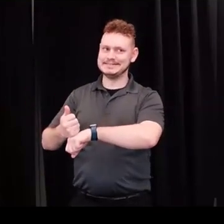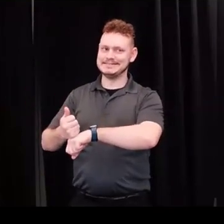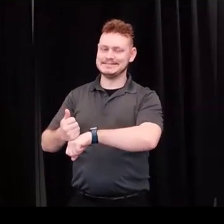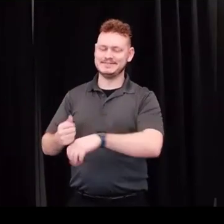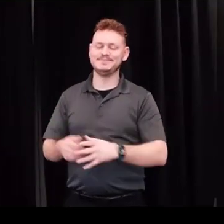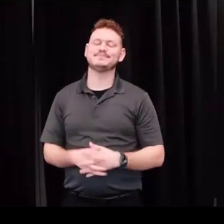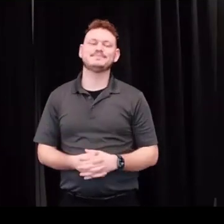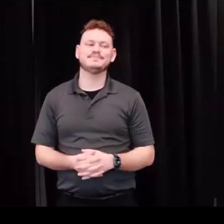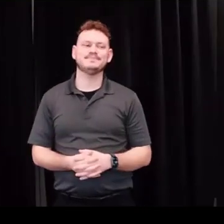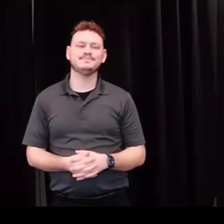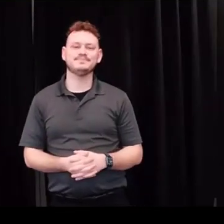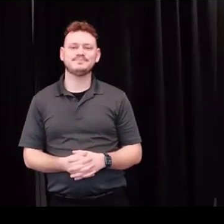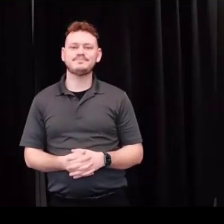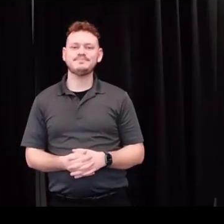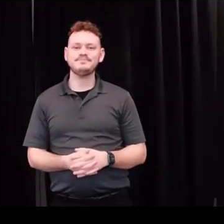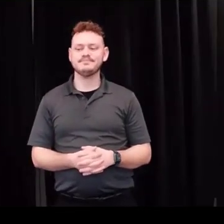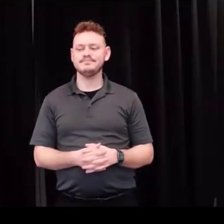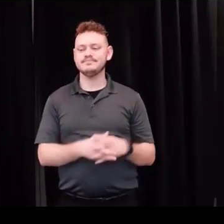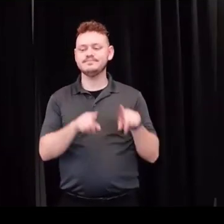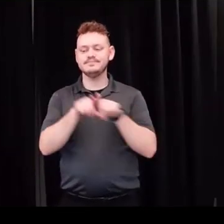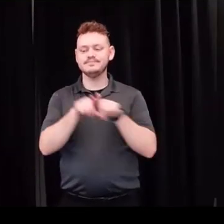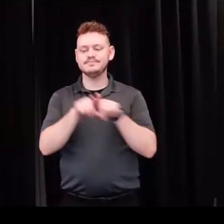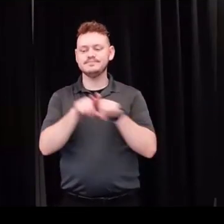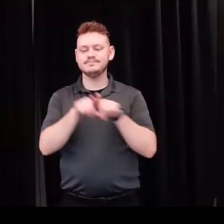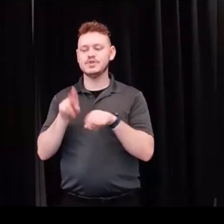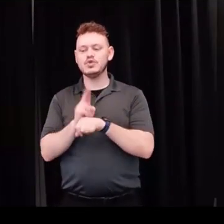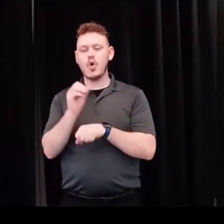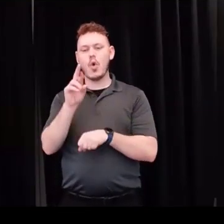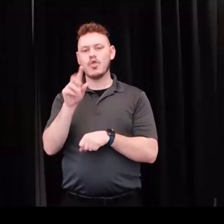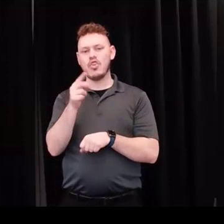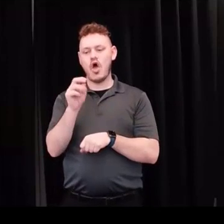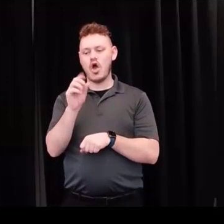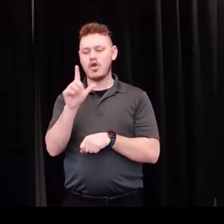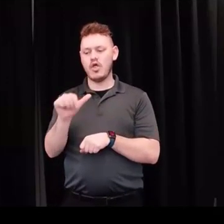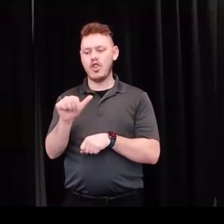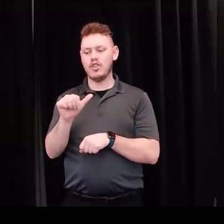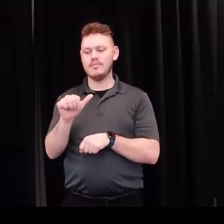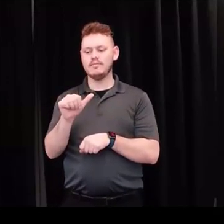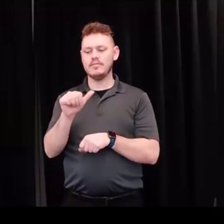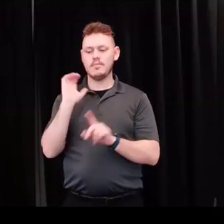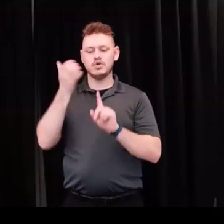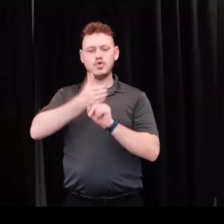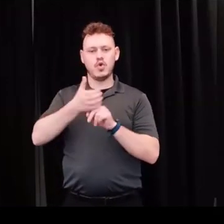there's a consideration of using orthogon or personas with disabilities, OPDs, that particular